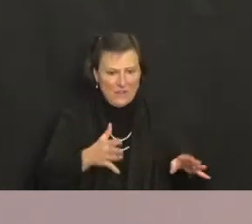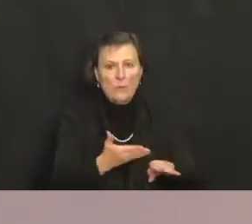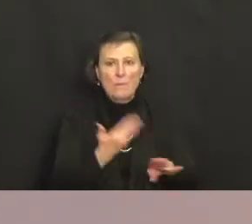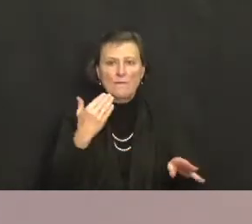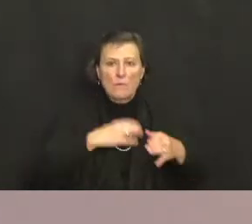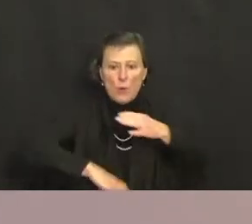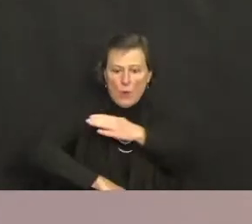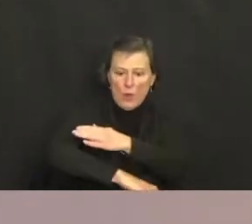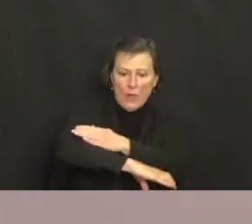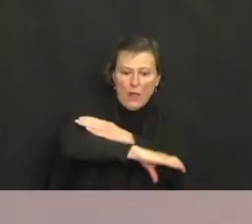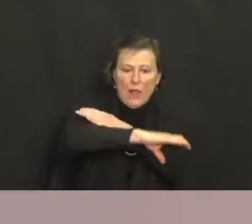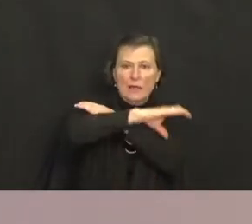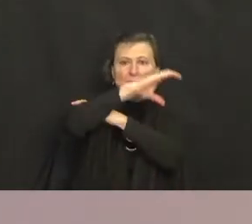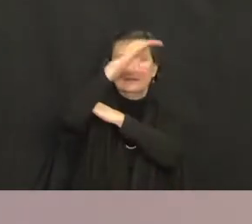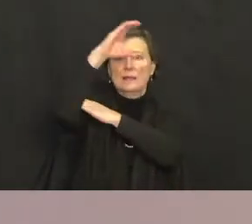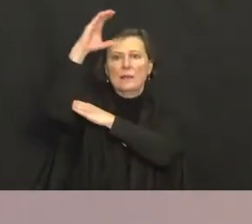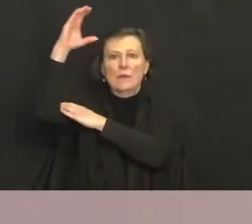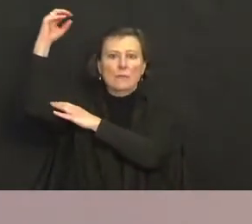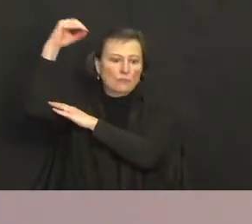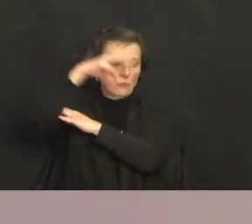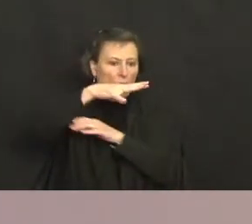desecration he saw that day.